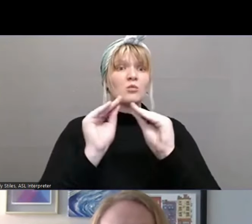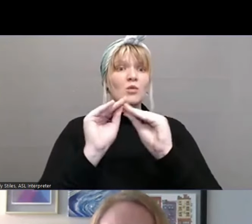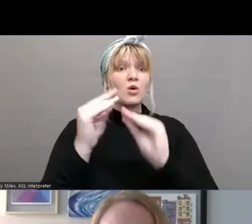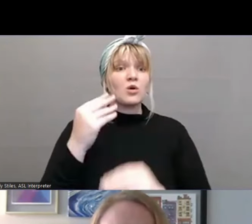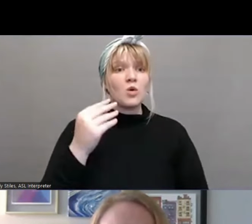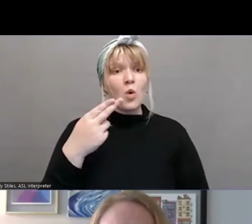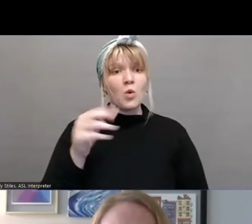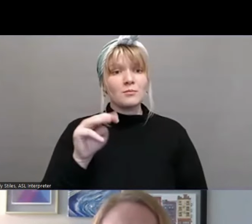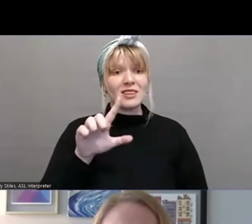and older adults.